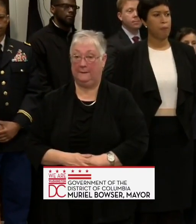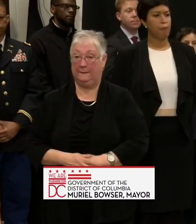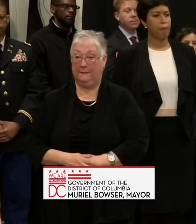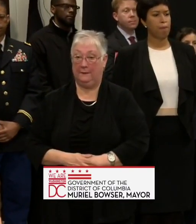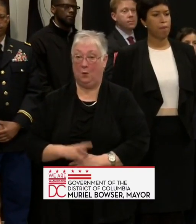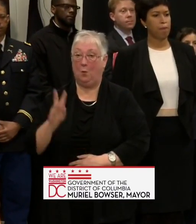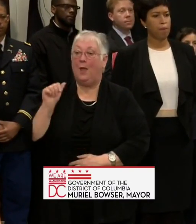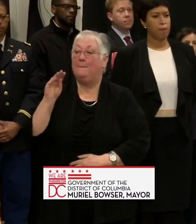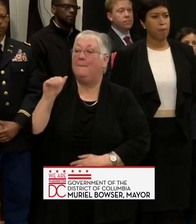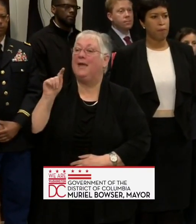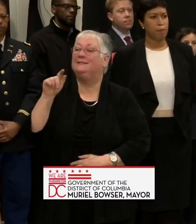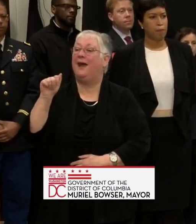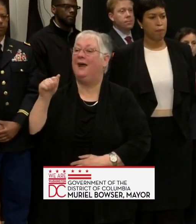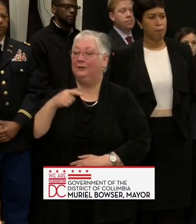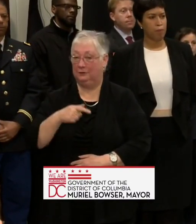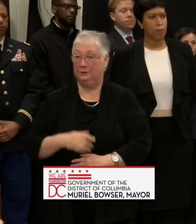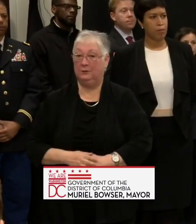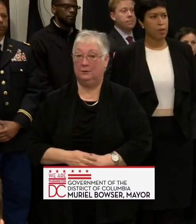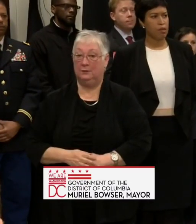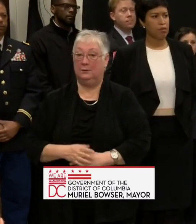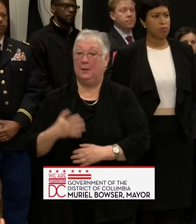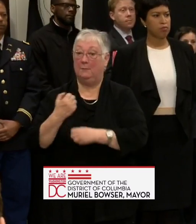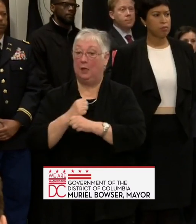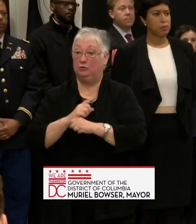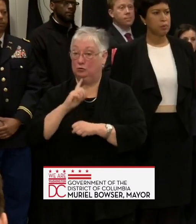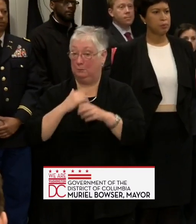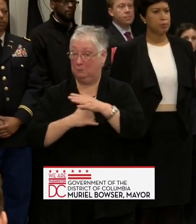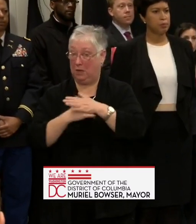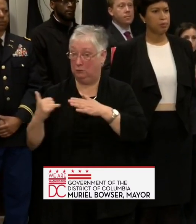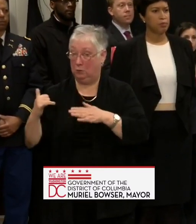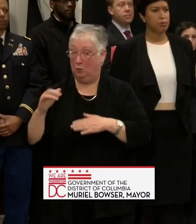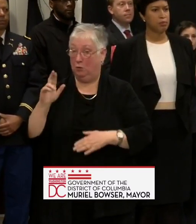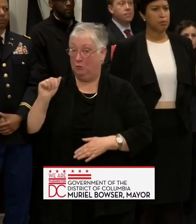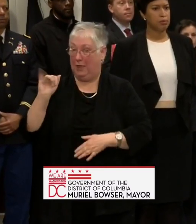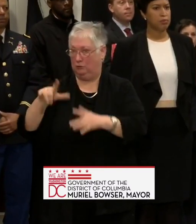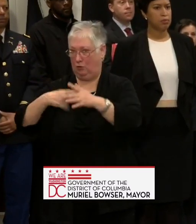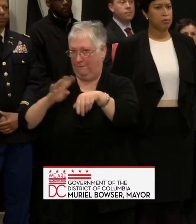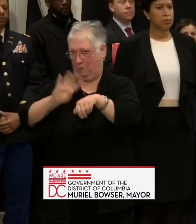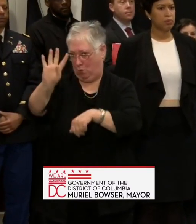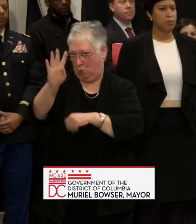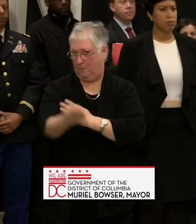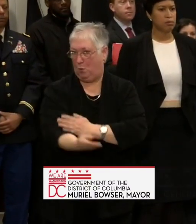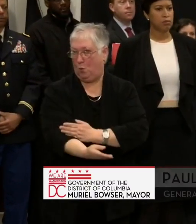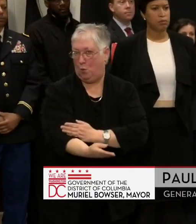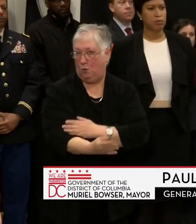ON THE 20TH. WE WILL HAVE METRO RAIL SERVICE 00 A.M. AND RUNNING UNTIL MIDNIGHT.